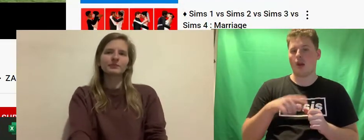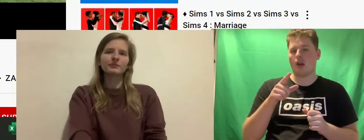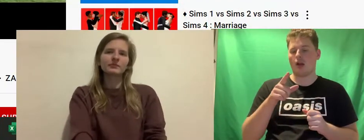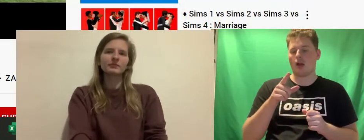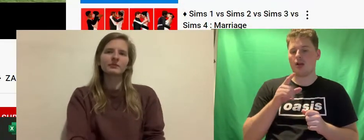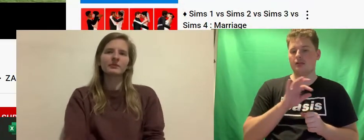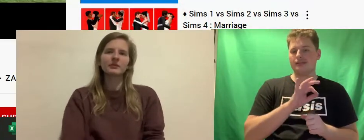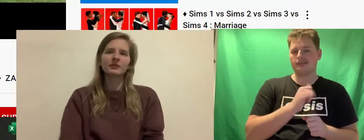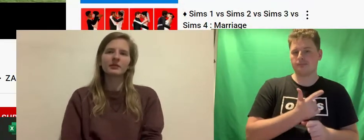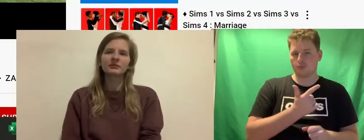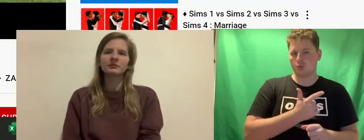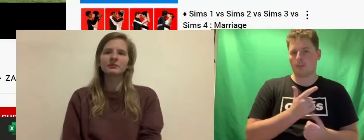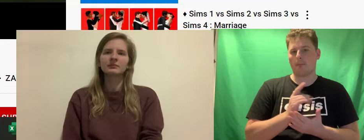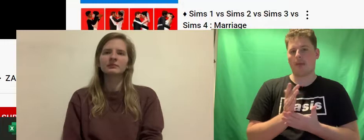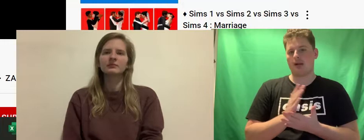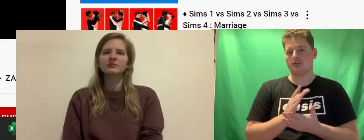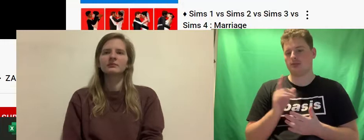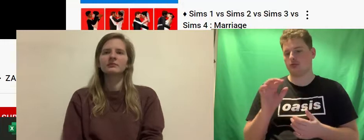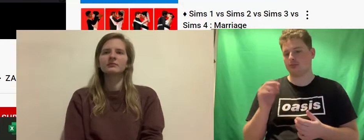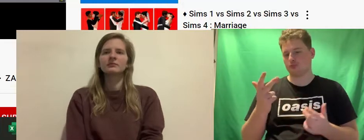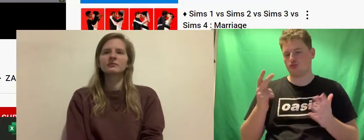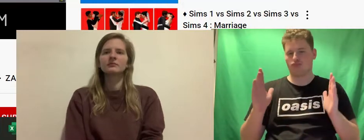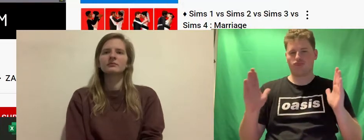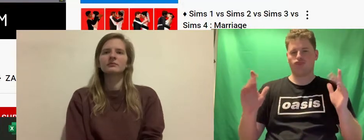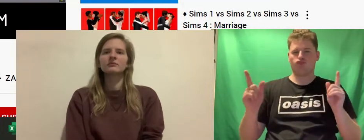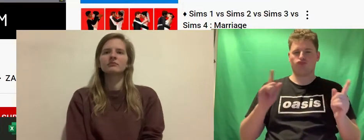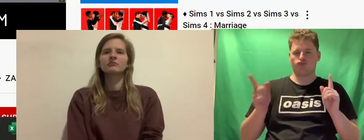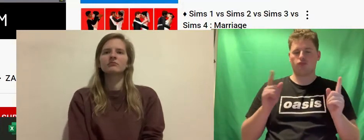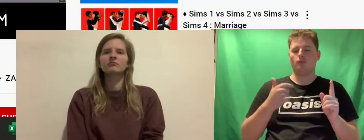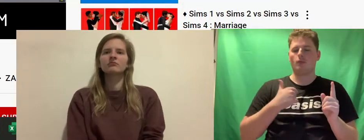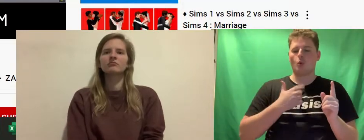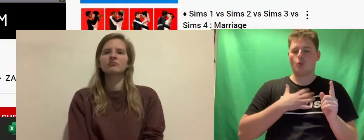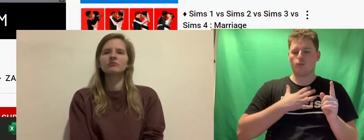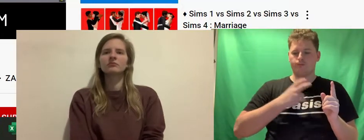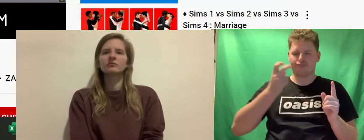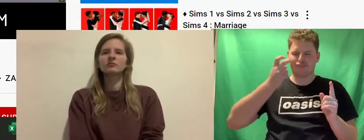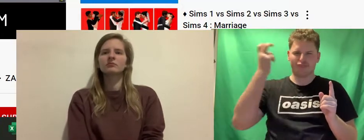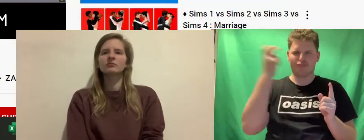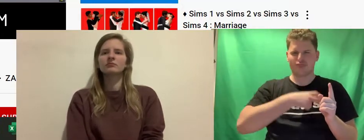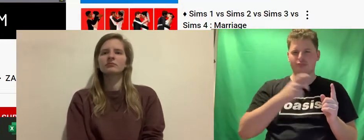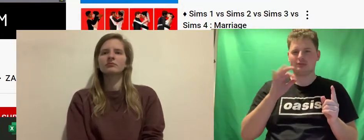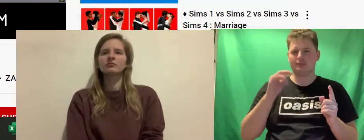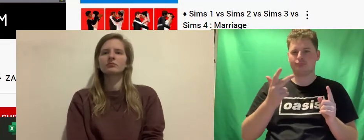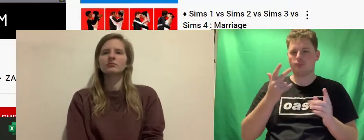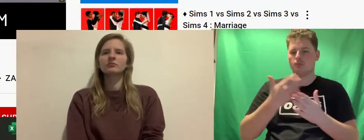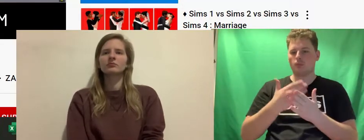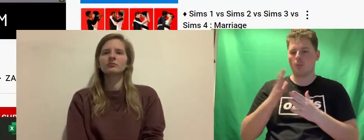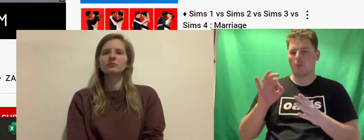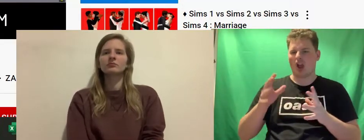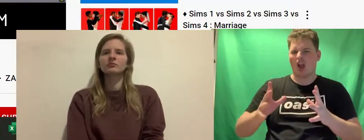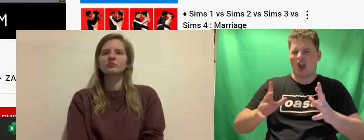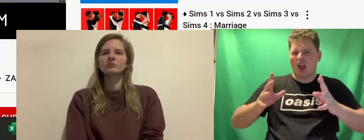A: But! A: Now I will tell you which parts are better, Sims 2 vs Sims3 A: Sims 3 won for me, why?